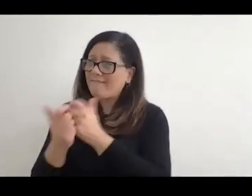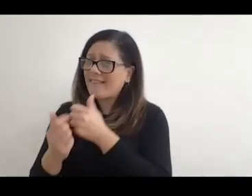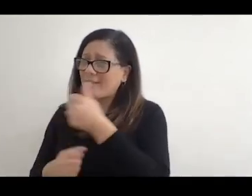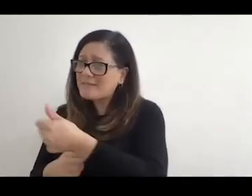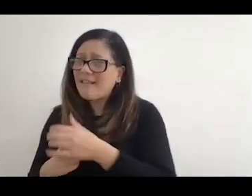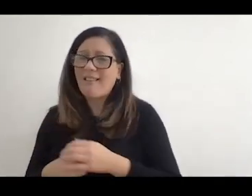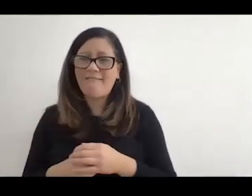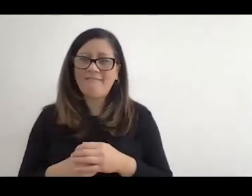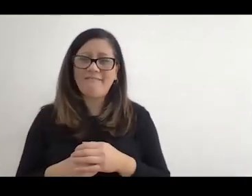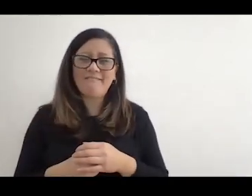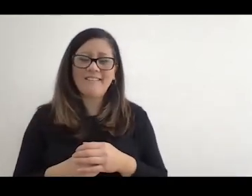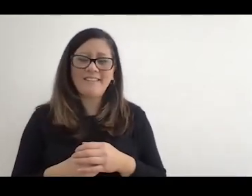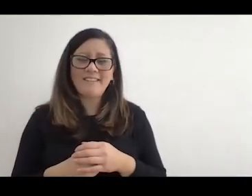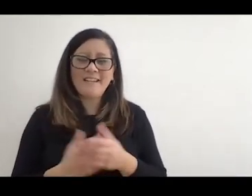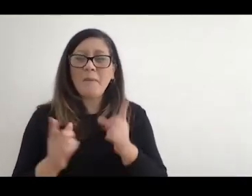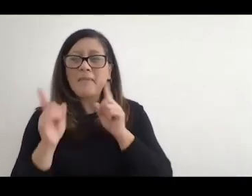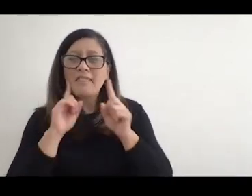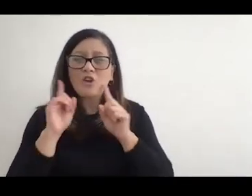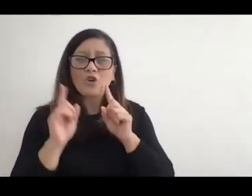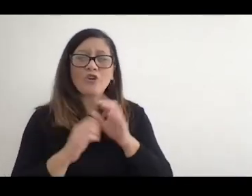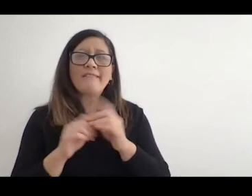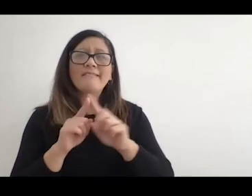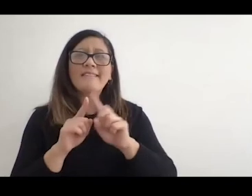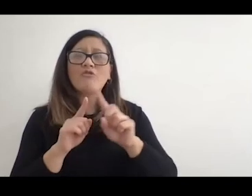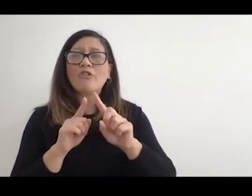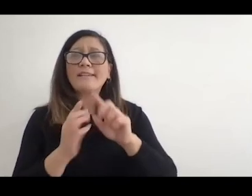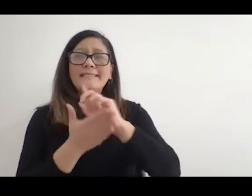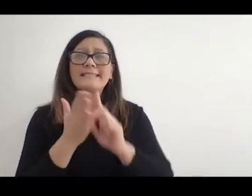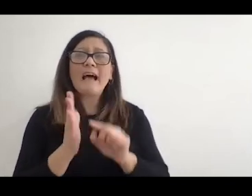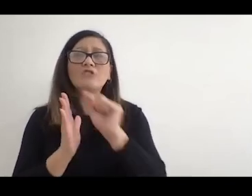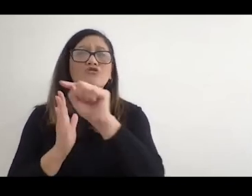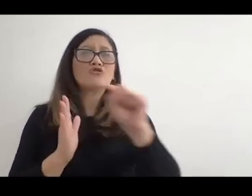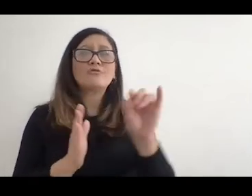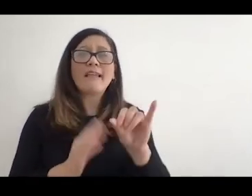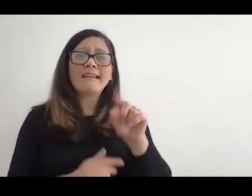but they may not have and some may not have. I work with Zappos adaptive on